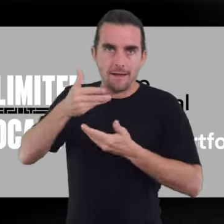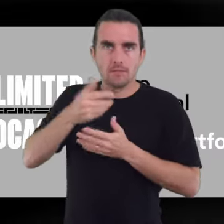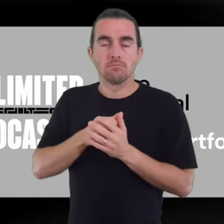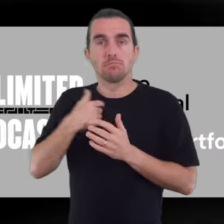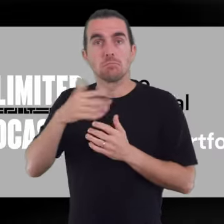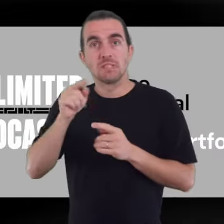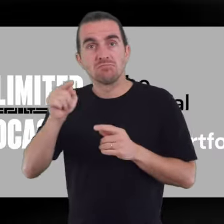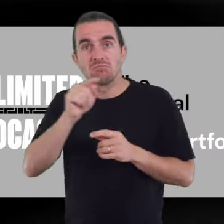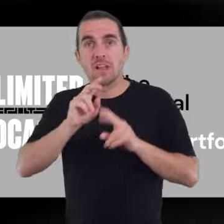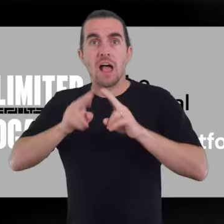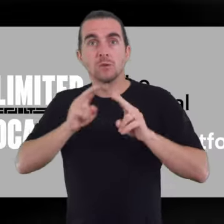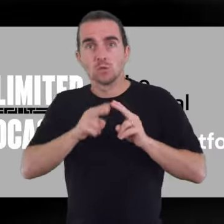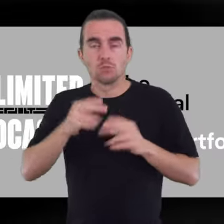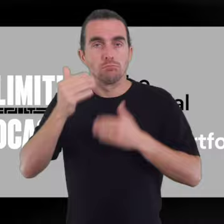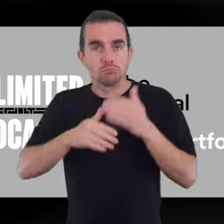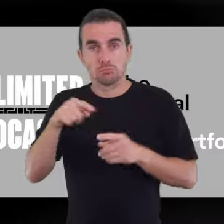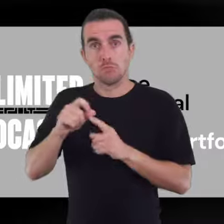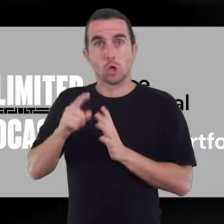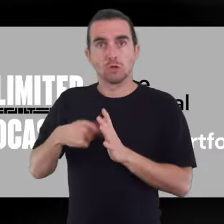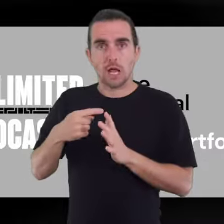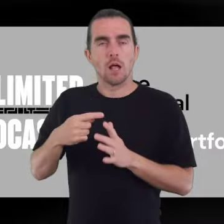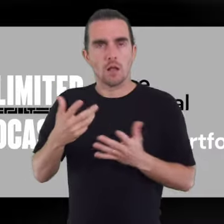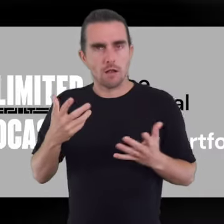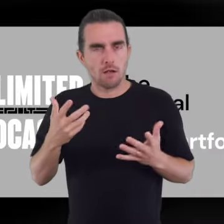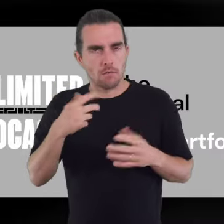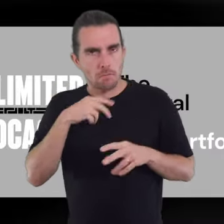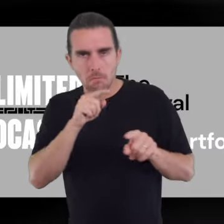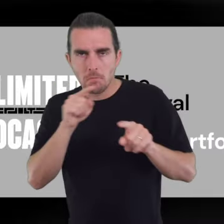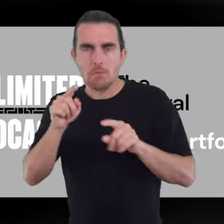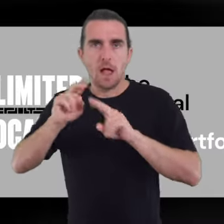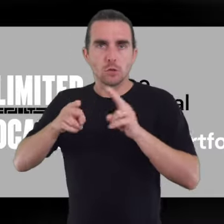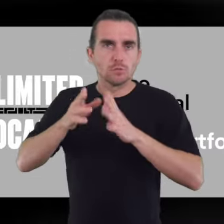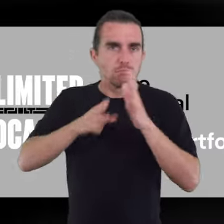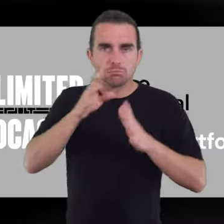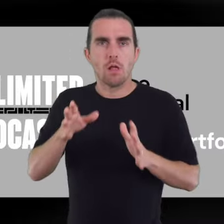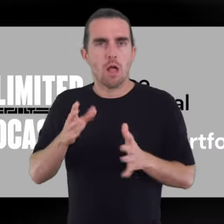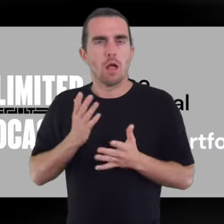I've been around the houses quite a few times with that particular project.